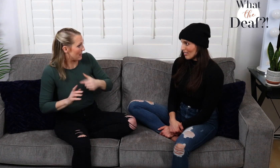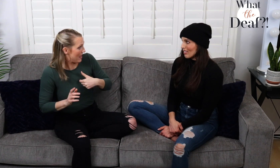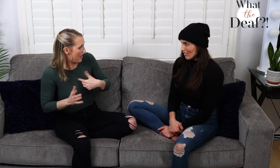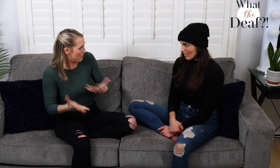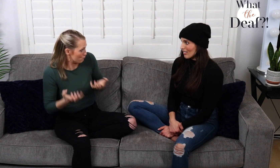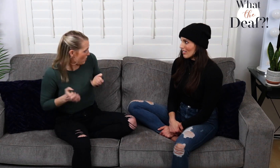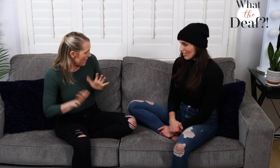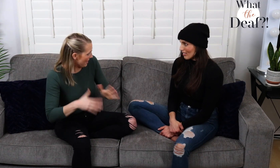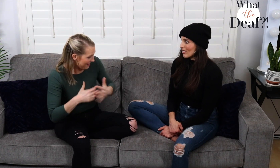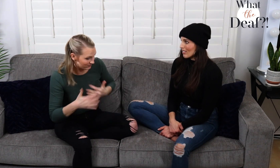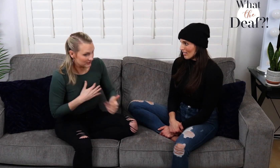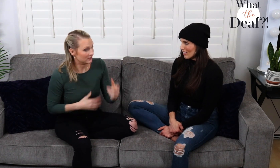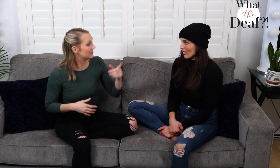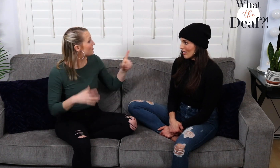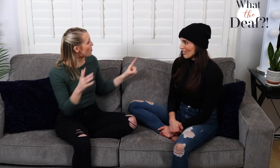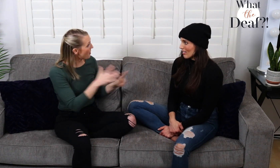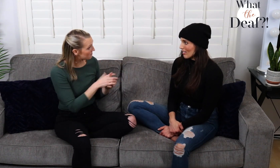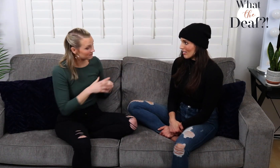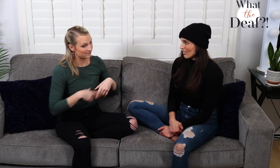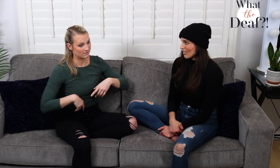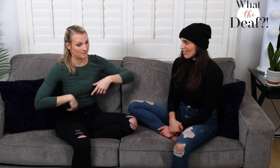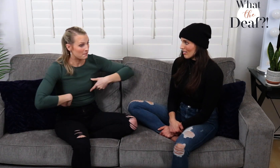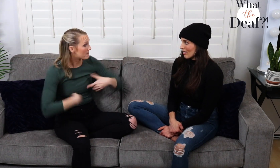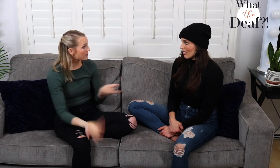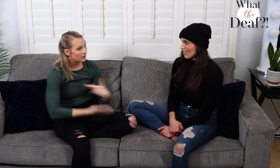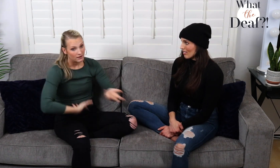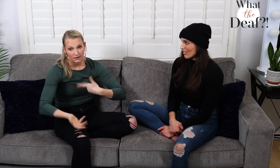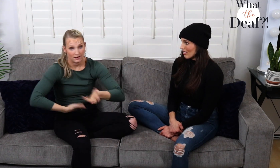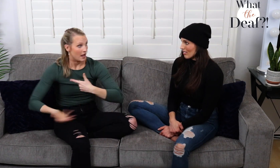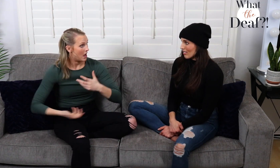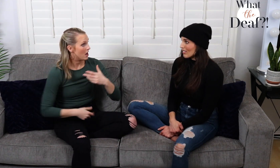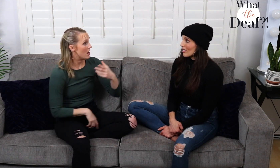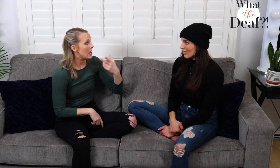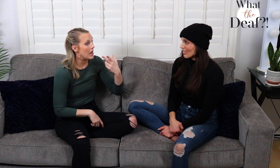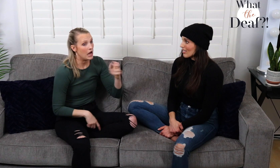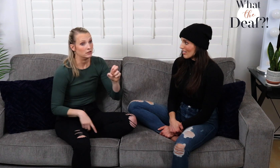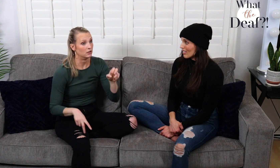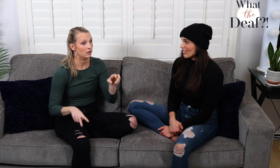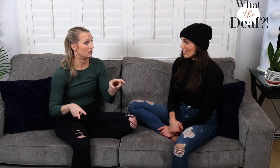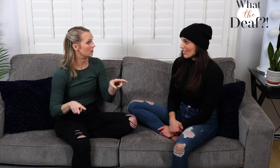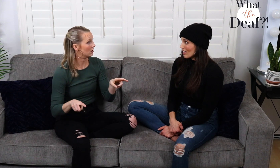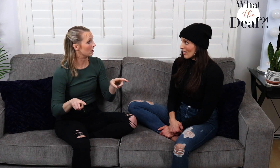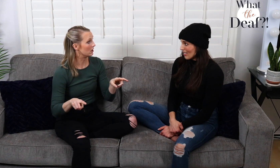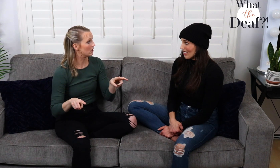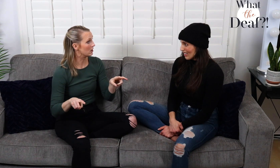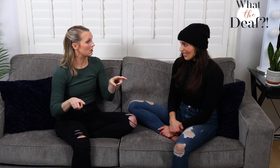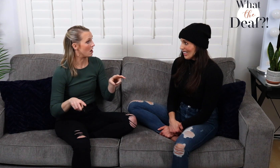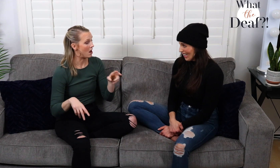I wanted and he showed up. And he just was stunned